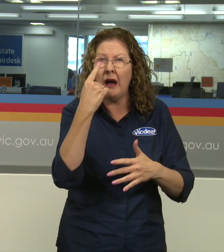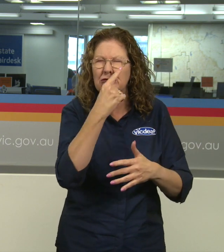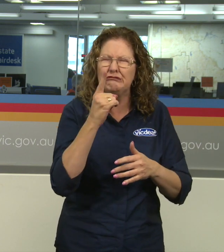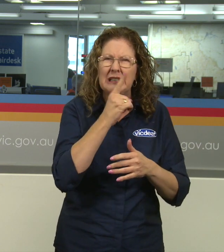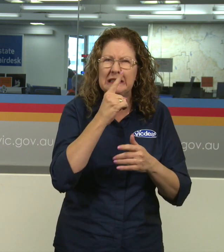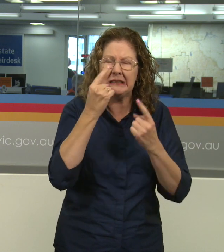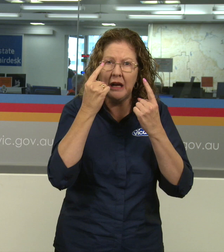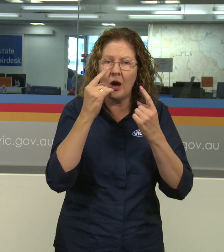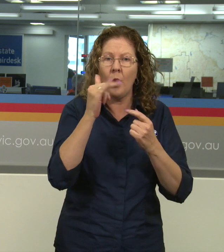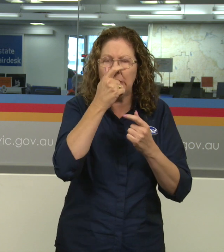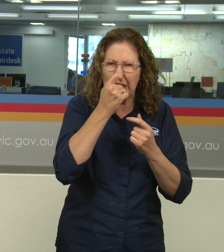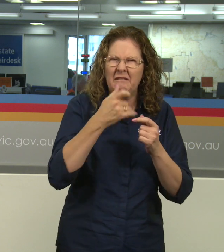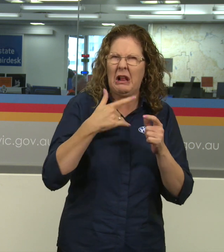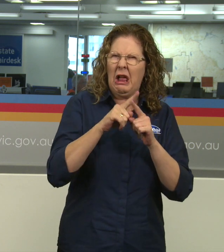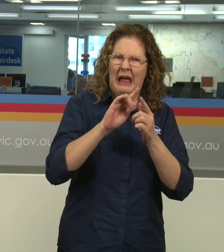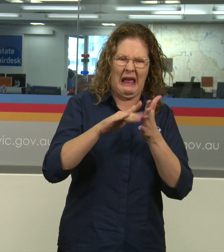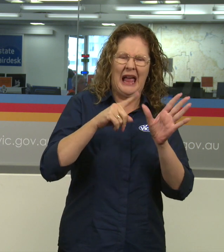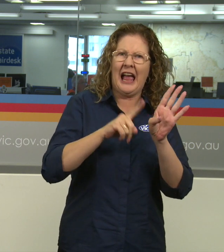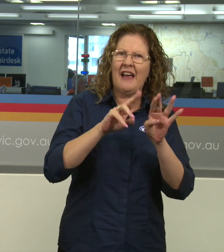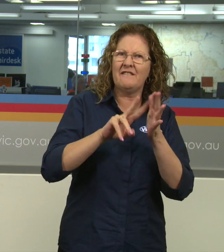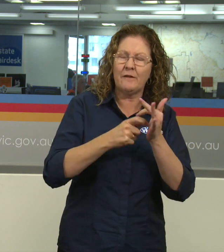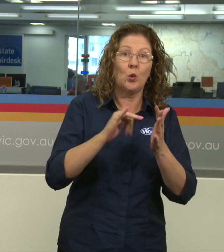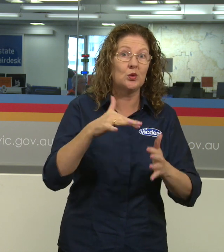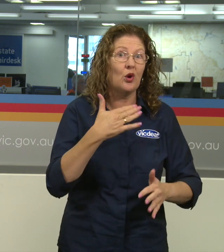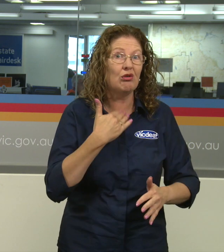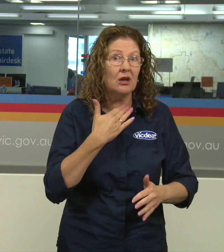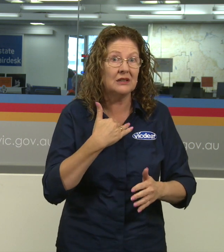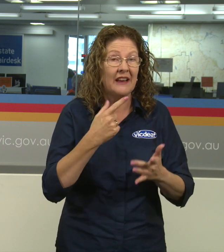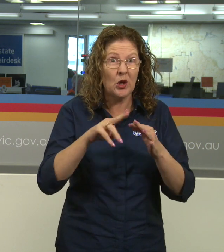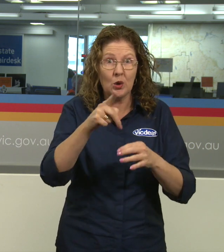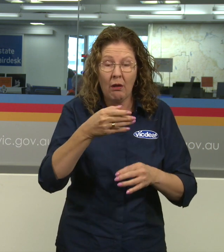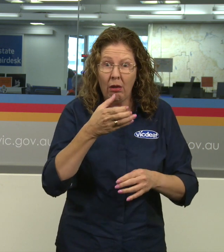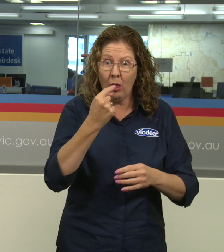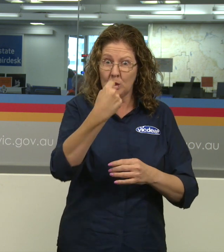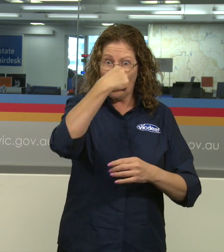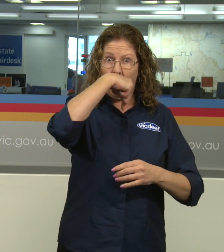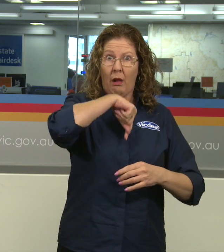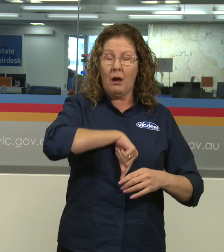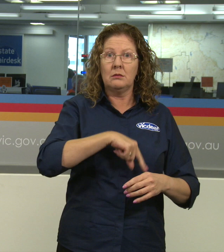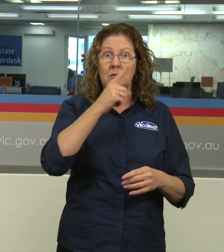symptoms or a sore throat. If swallowed it may cause nausea, vomiting or diarrhoea.